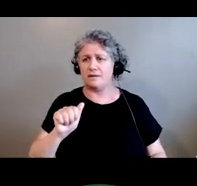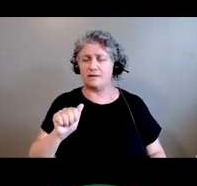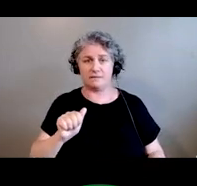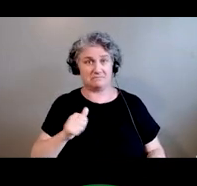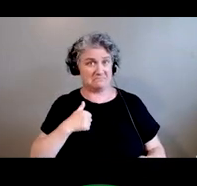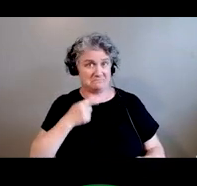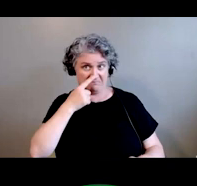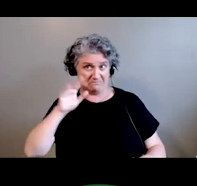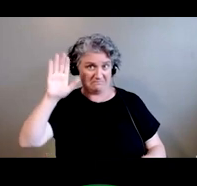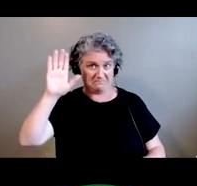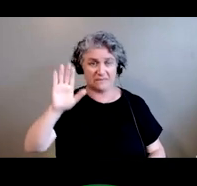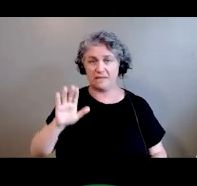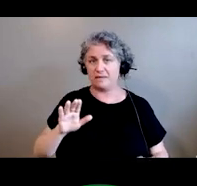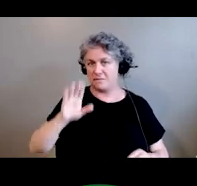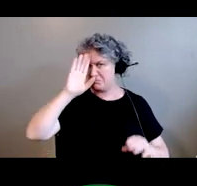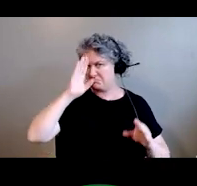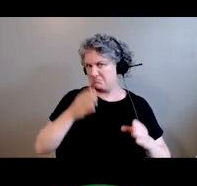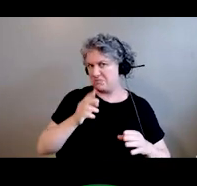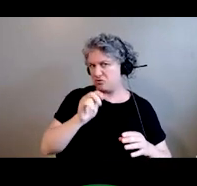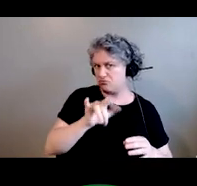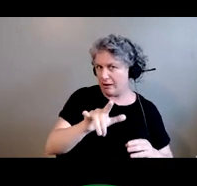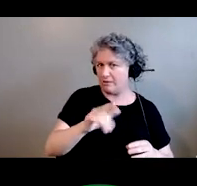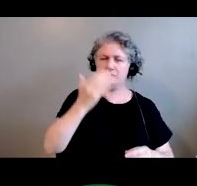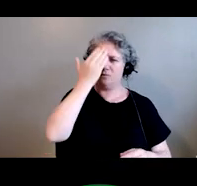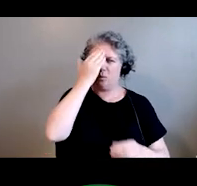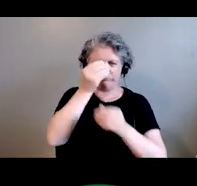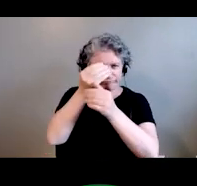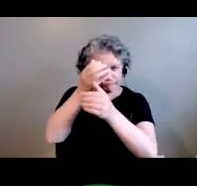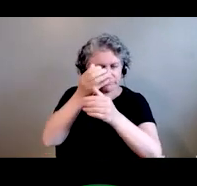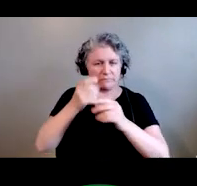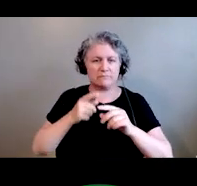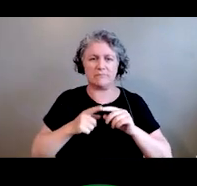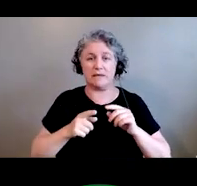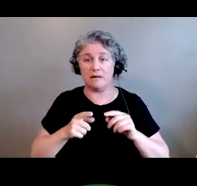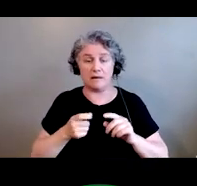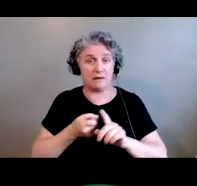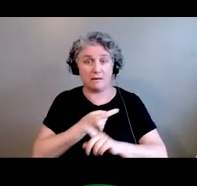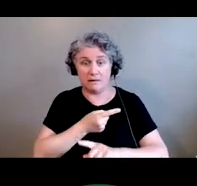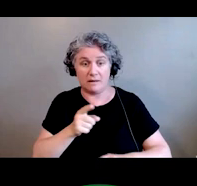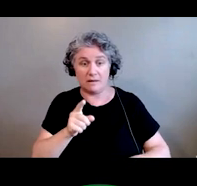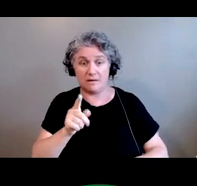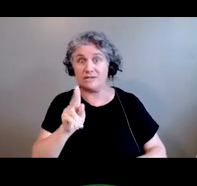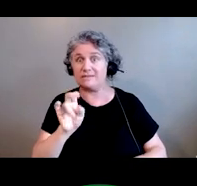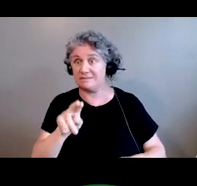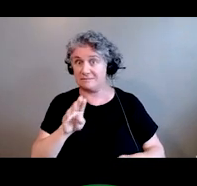a couple of years ago when the entire town of Lots of, you know, huge amounts of land